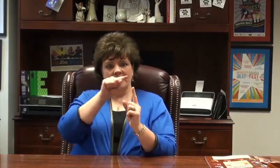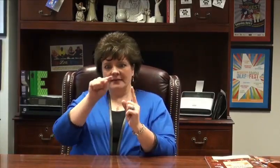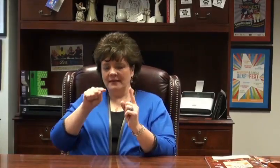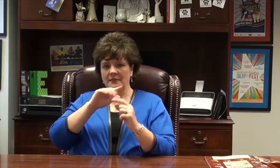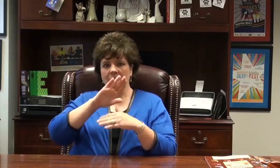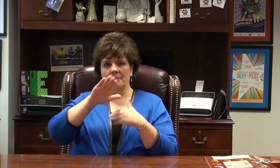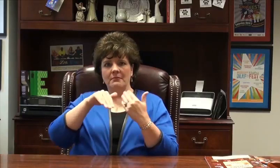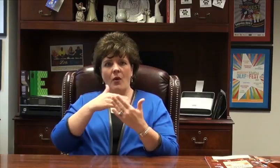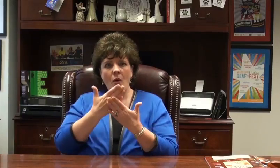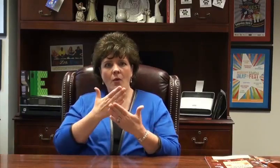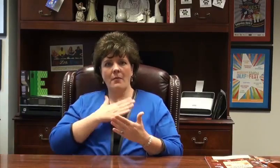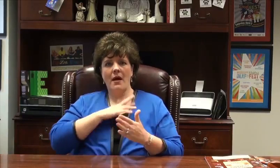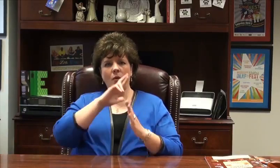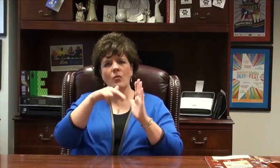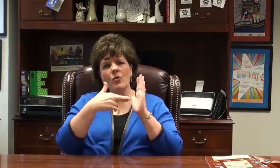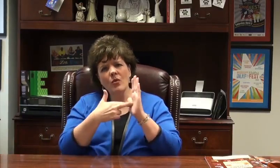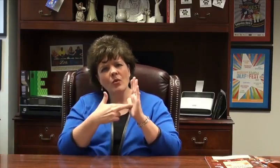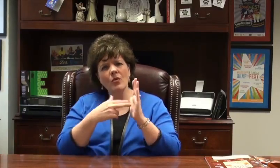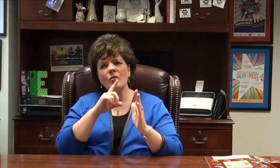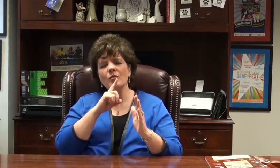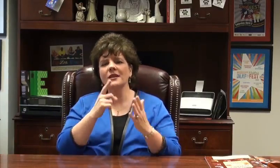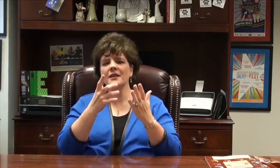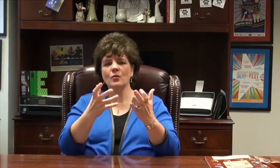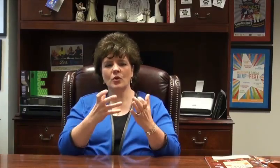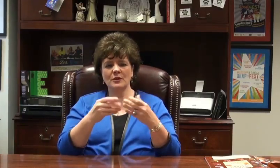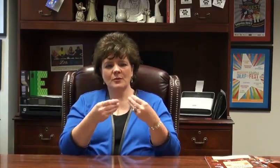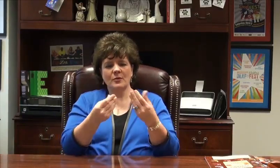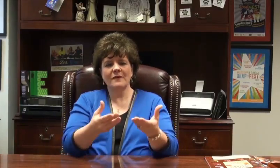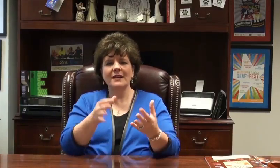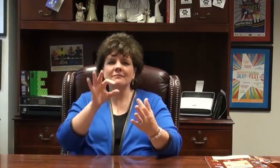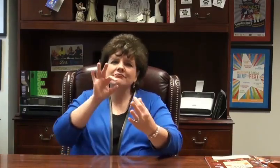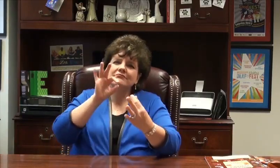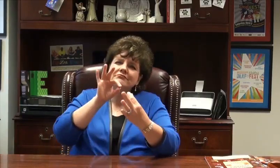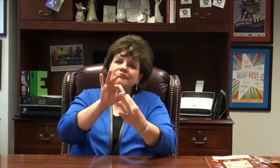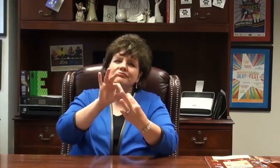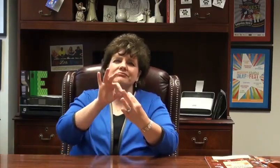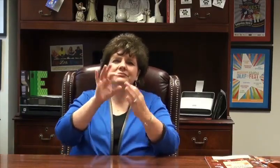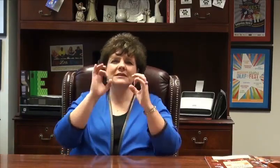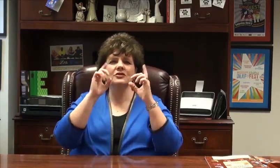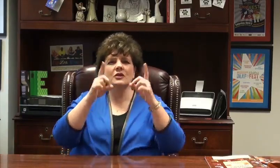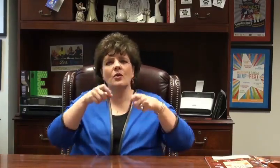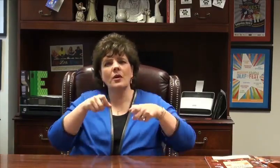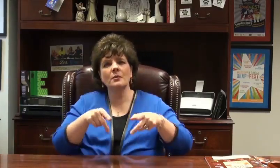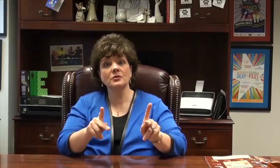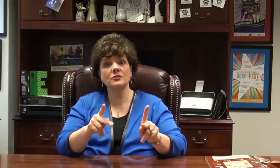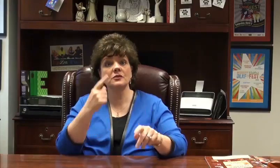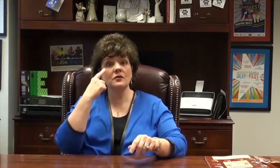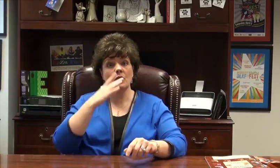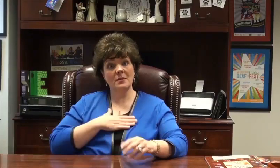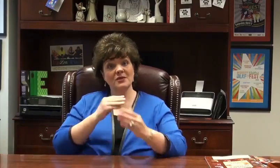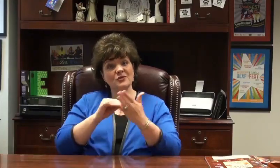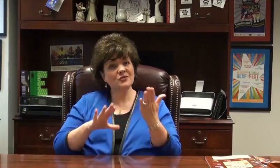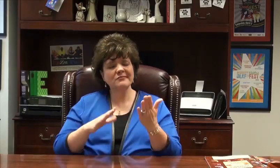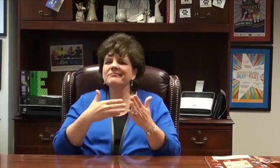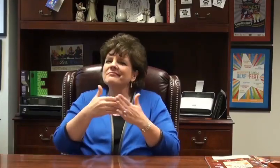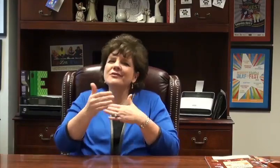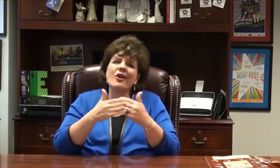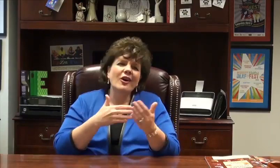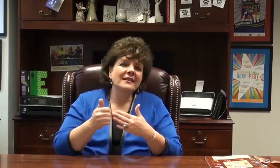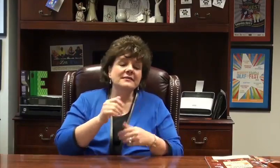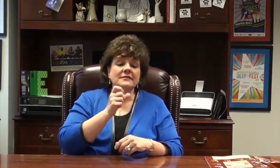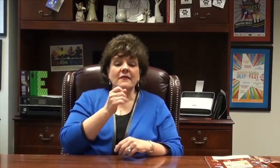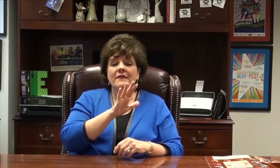provide the best educational fit for each student regardless of their background. This has to